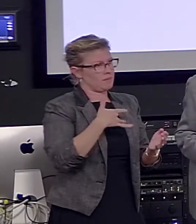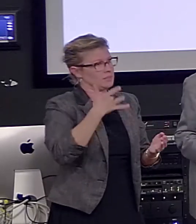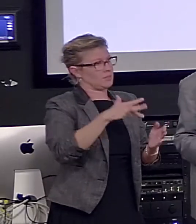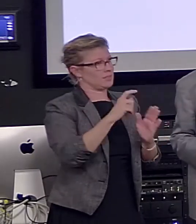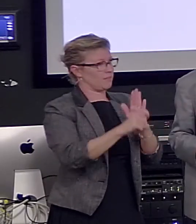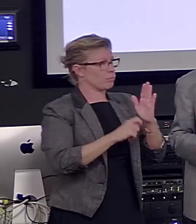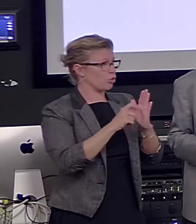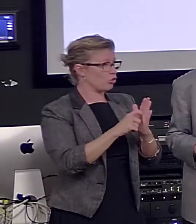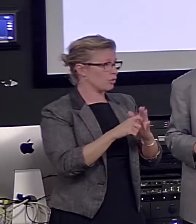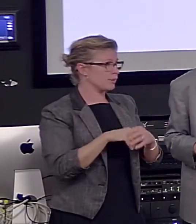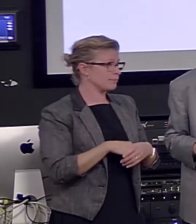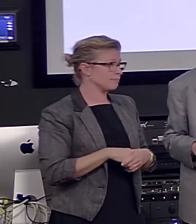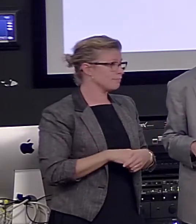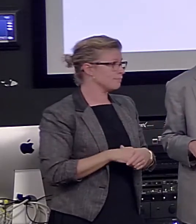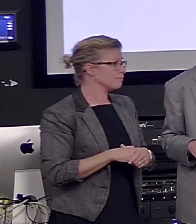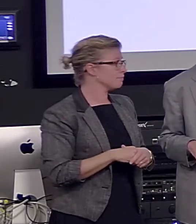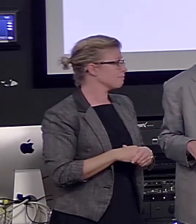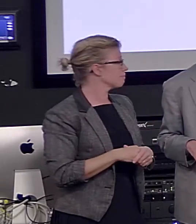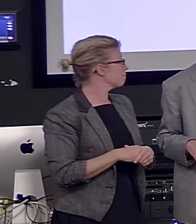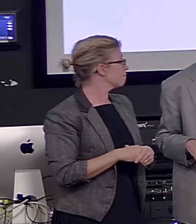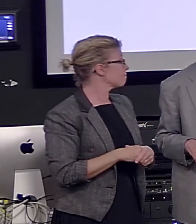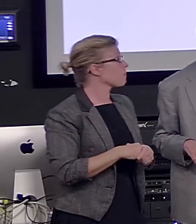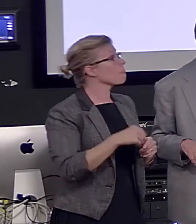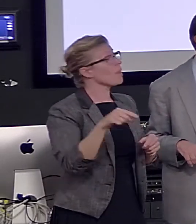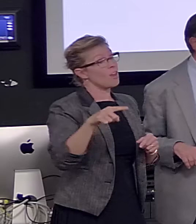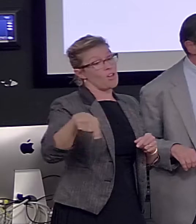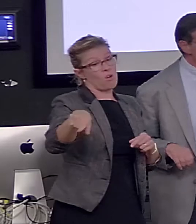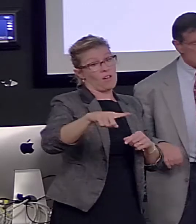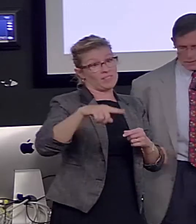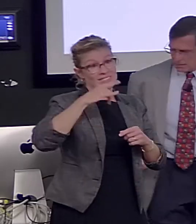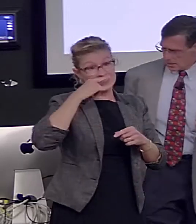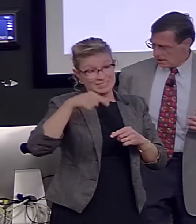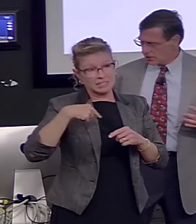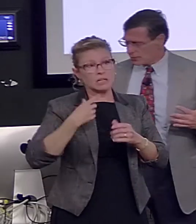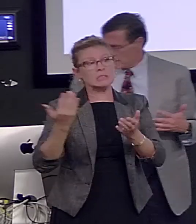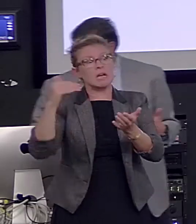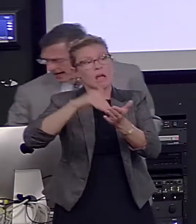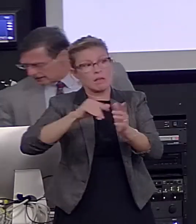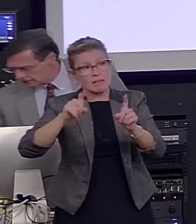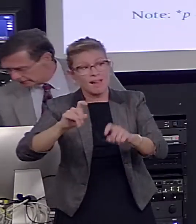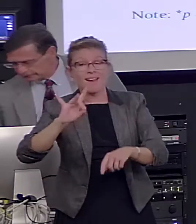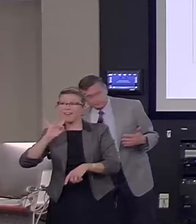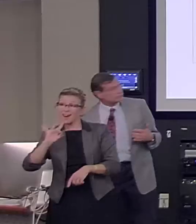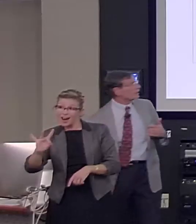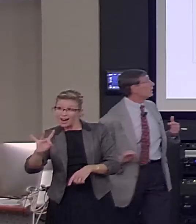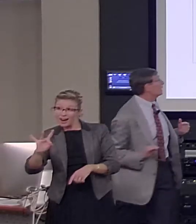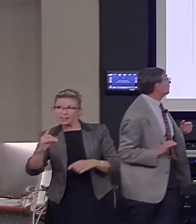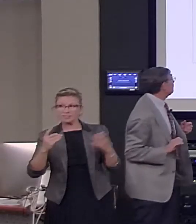Now, when we follow these kids up at age eight, here is what we found.